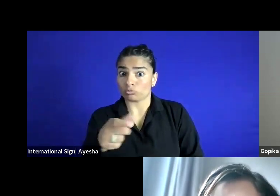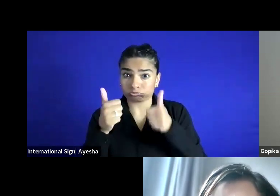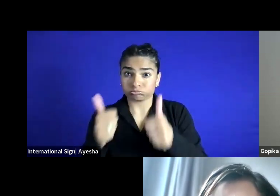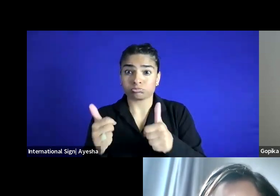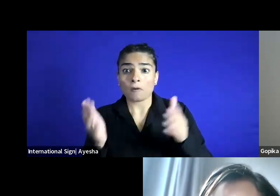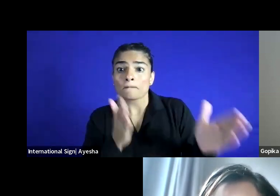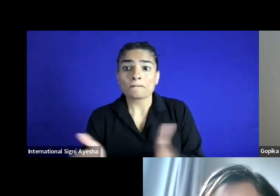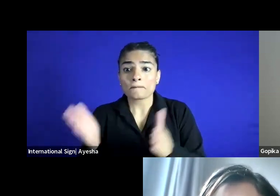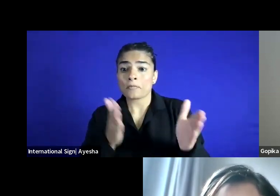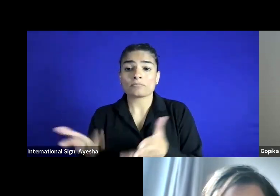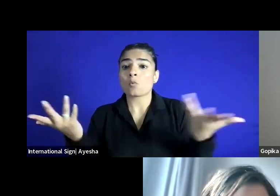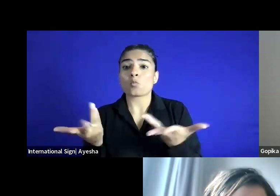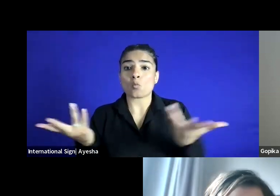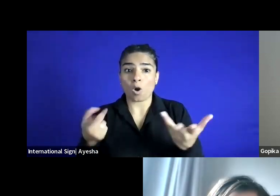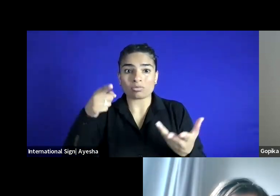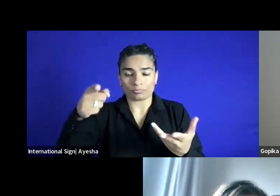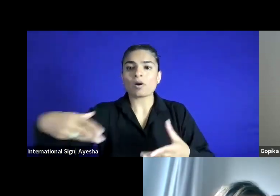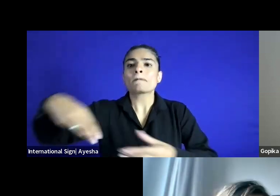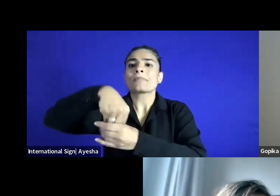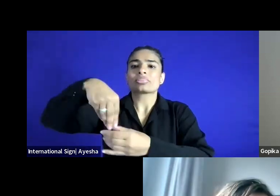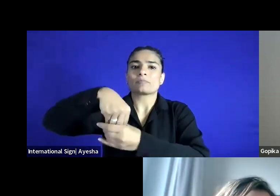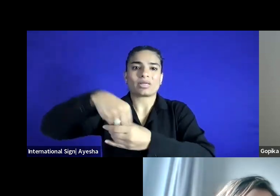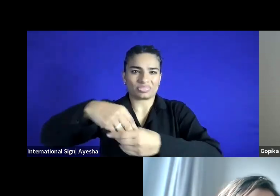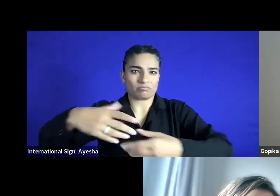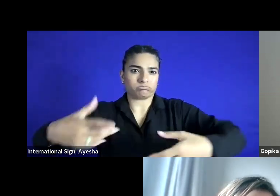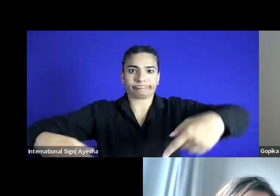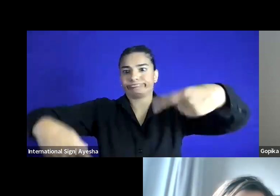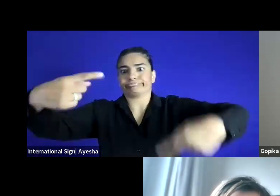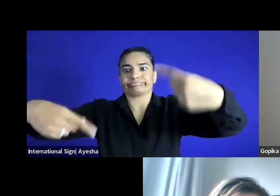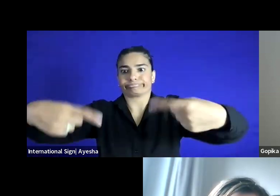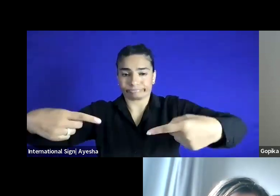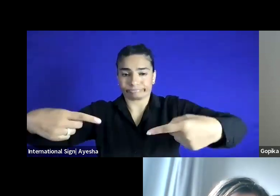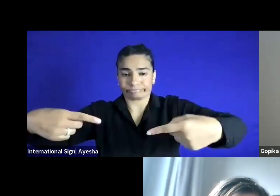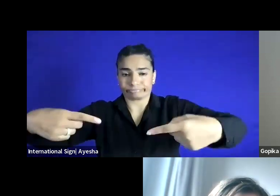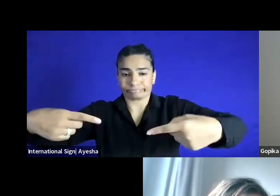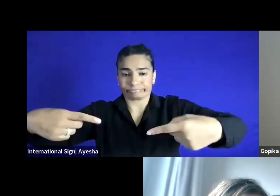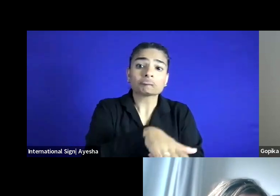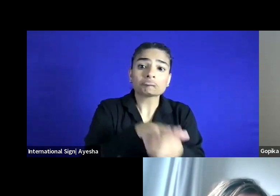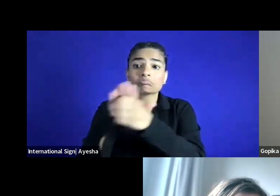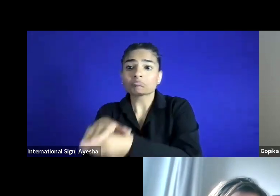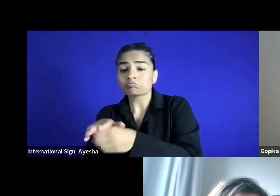around discrimination and any form of homophobia. So for us, it's very important that we create a feminist space.